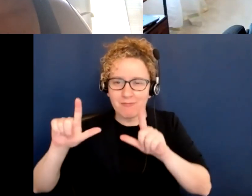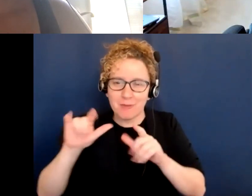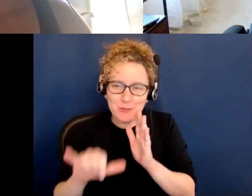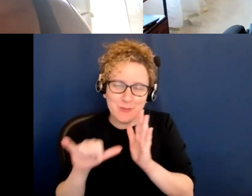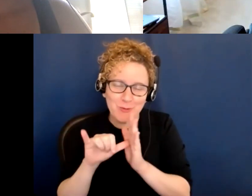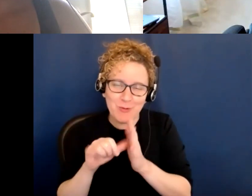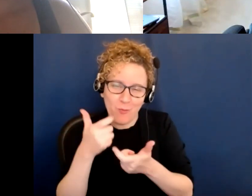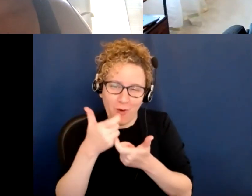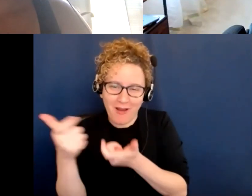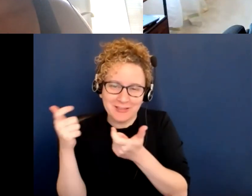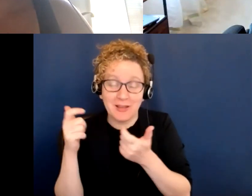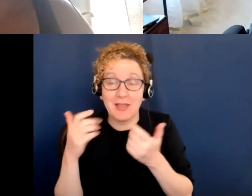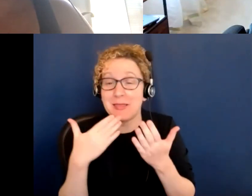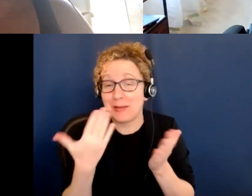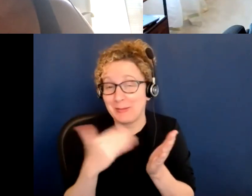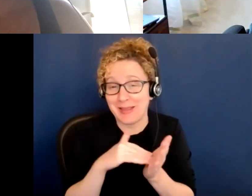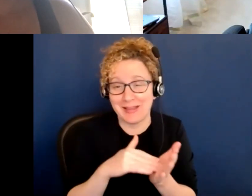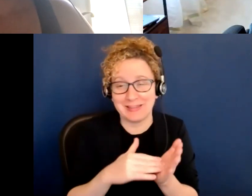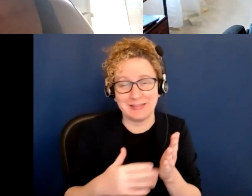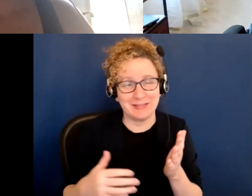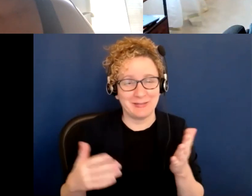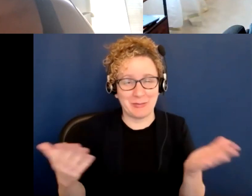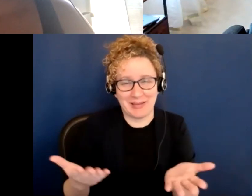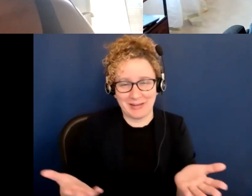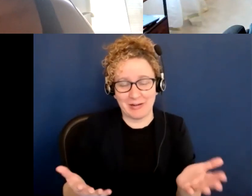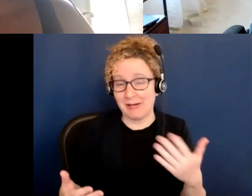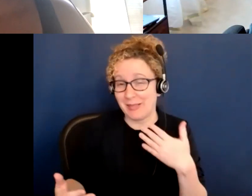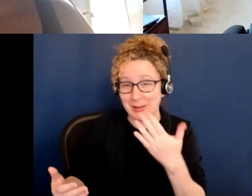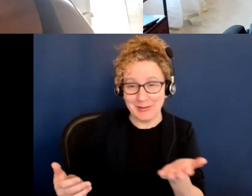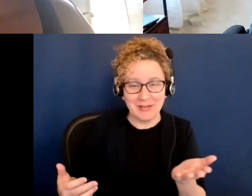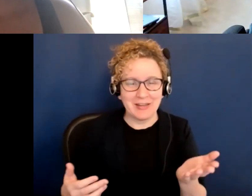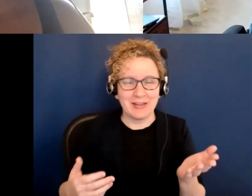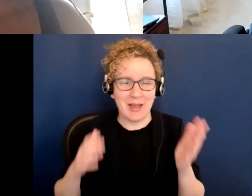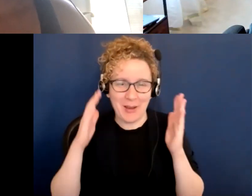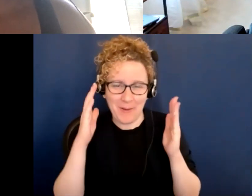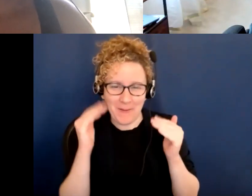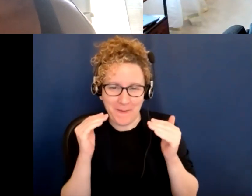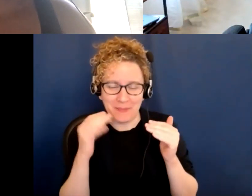And created. Thank you again for being here. I hope, I wish you the best.